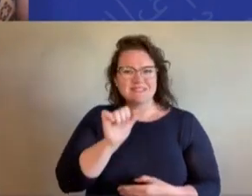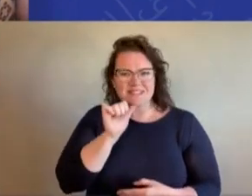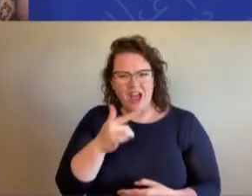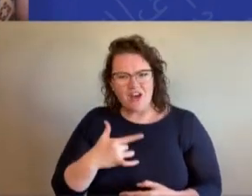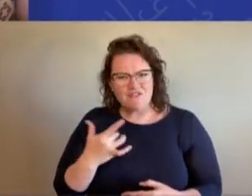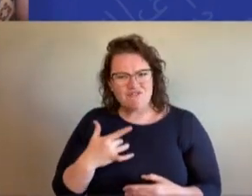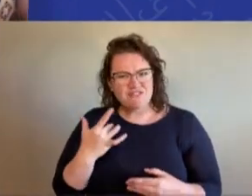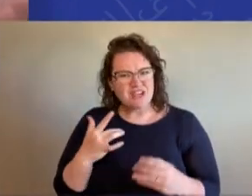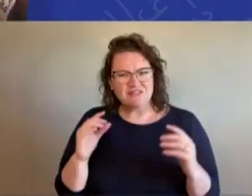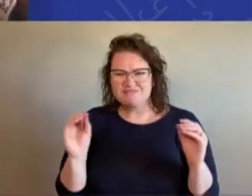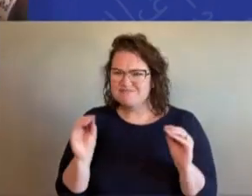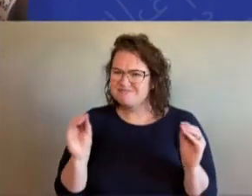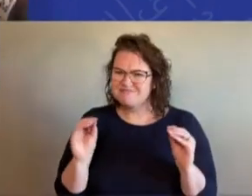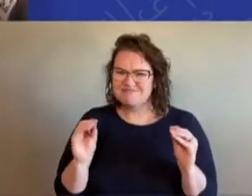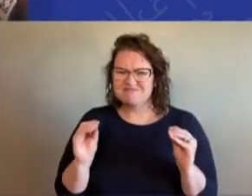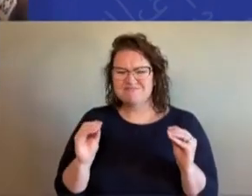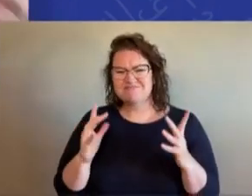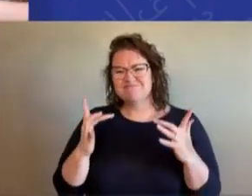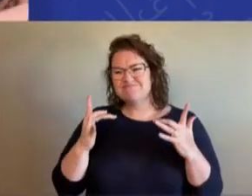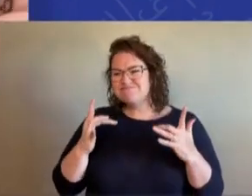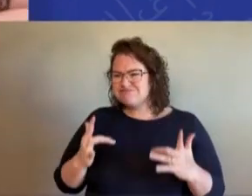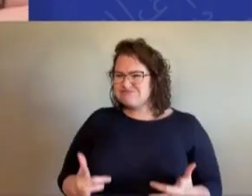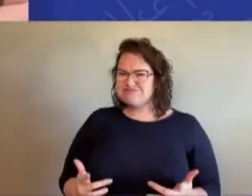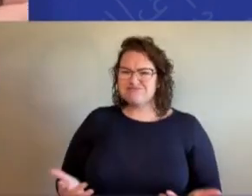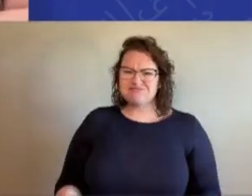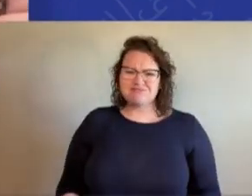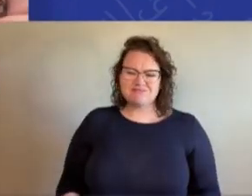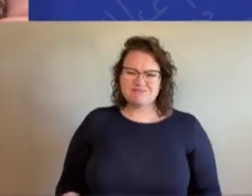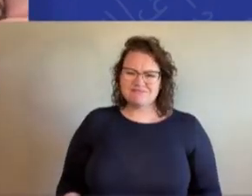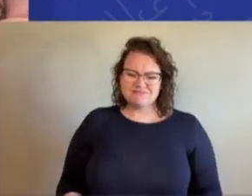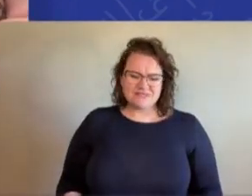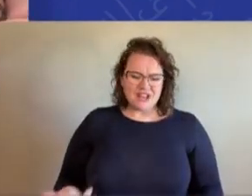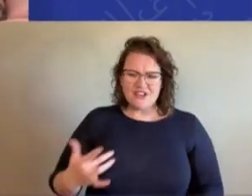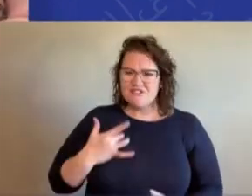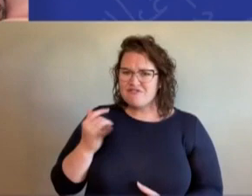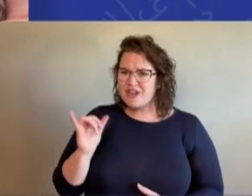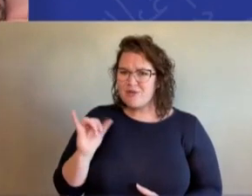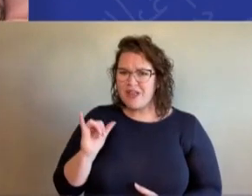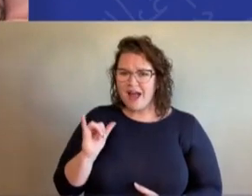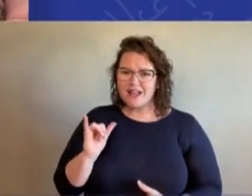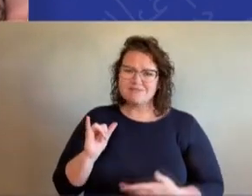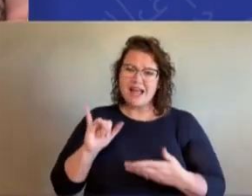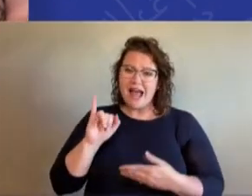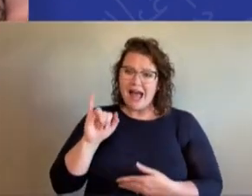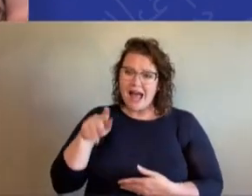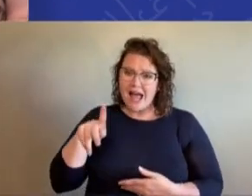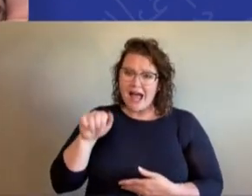Other times things happen that upset us and we go into our shutdown zone. When we are there, we just don't feel like doing much of